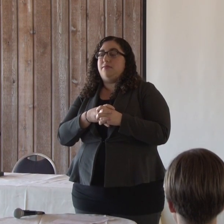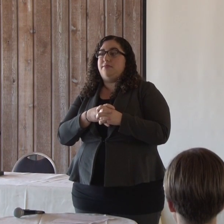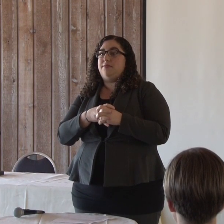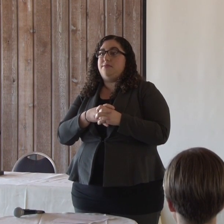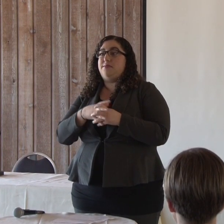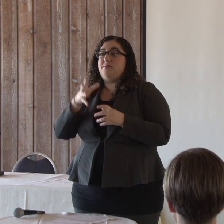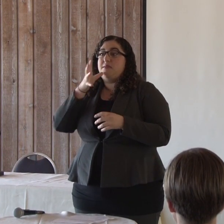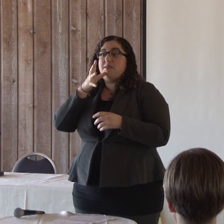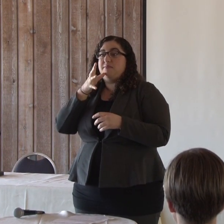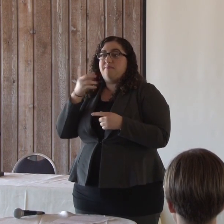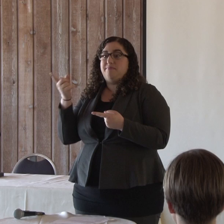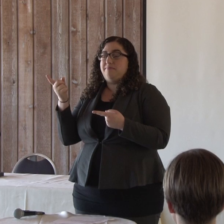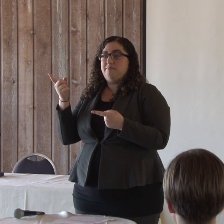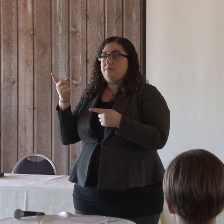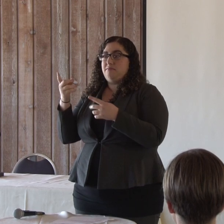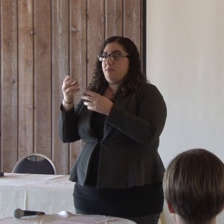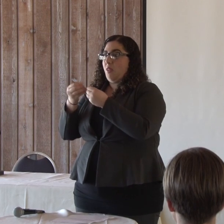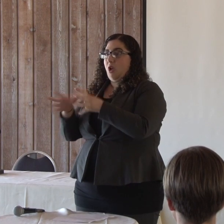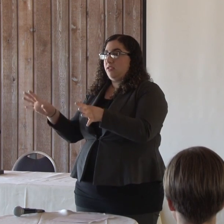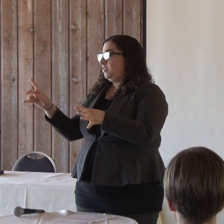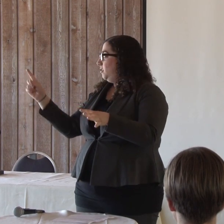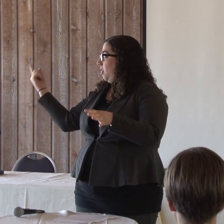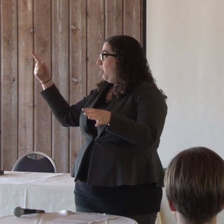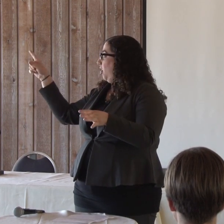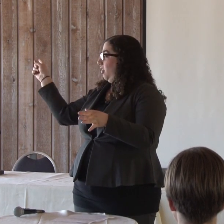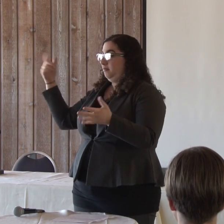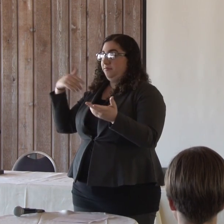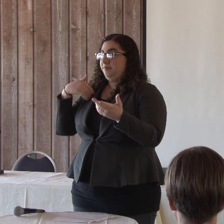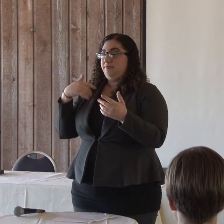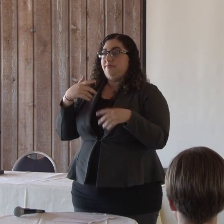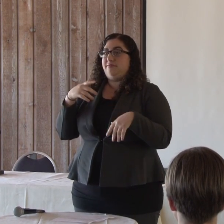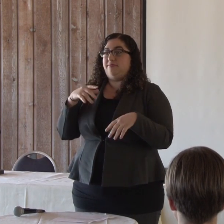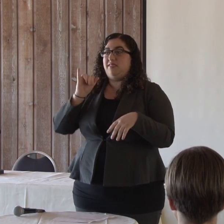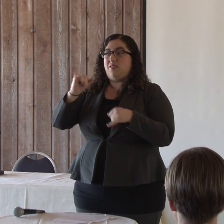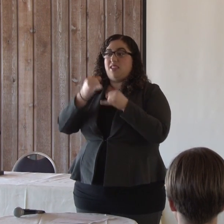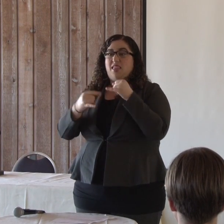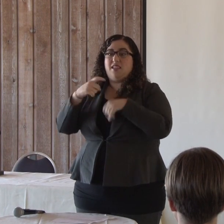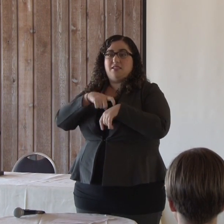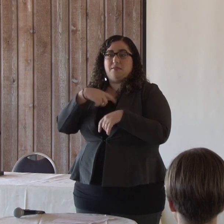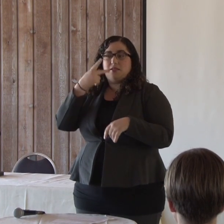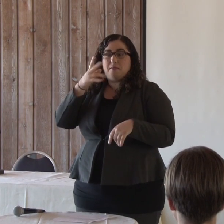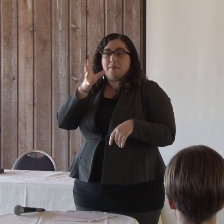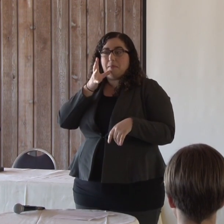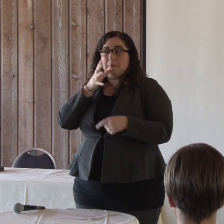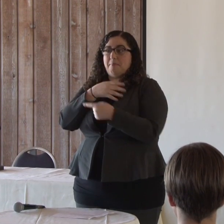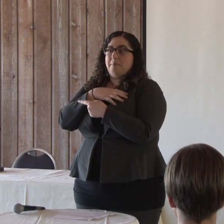Luckily I was able to make it out with my father alive from our home.